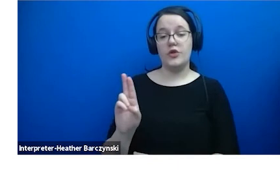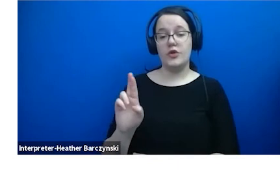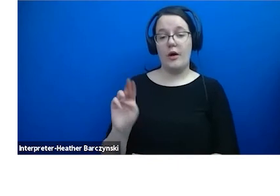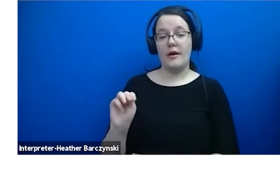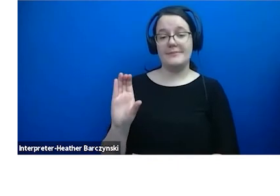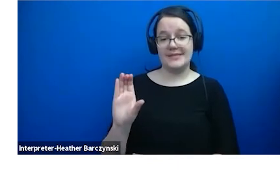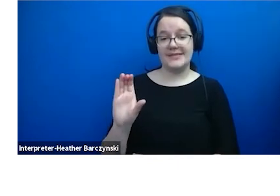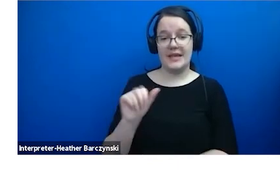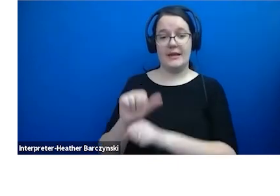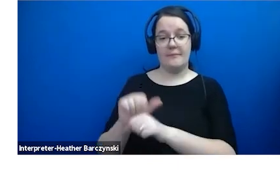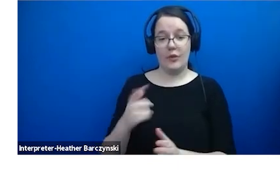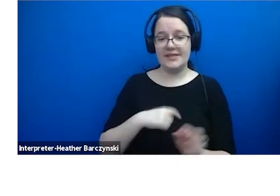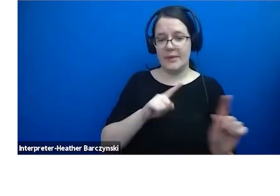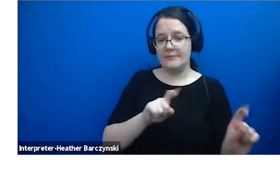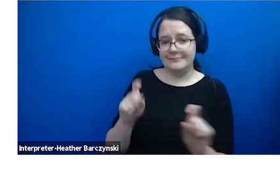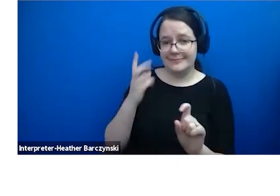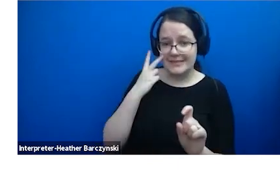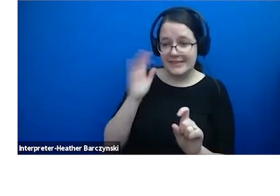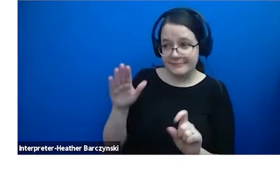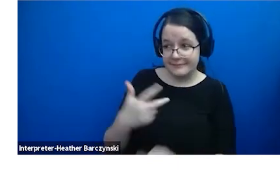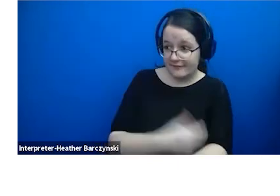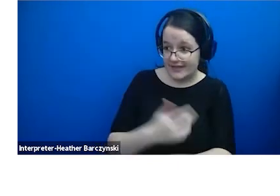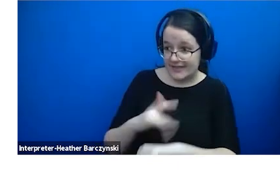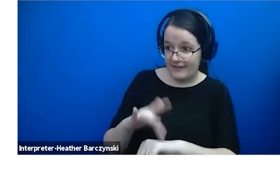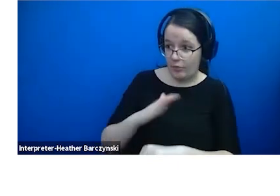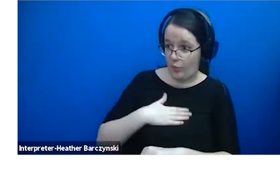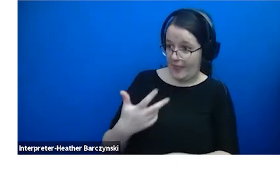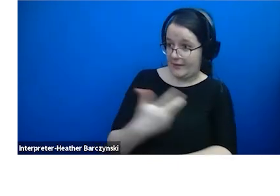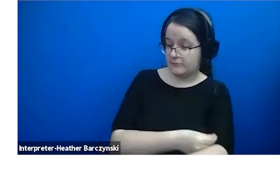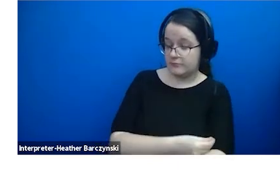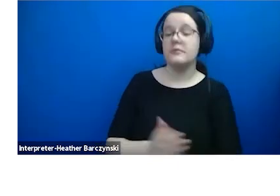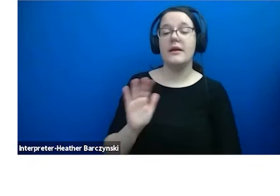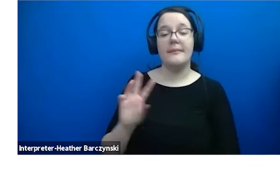or not they would accept the vaccine if it was available and about 60 percent of them said they